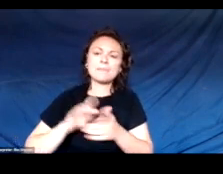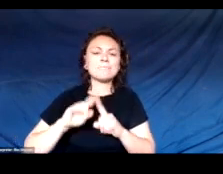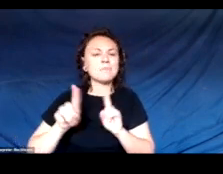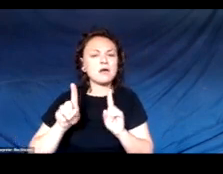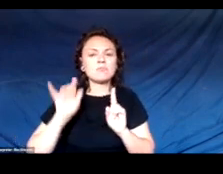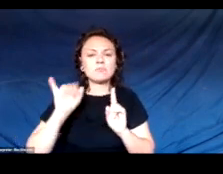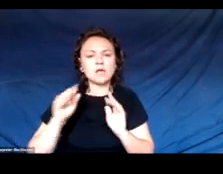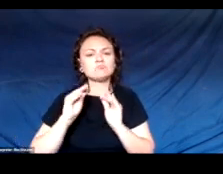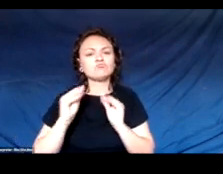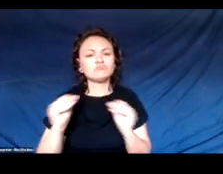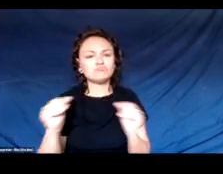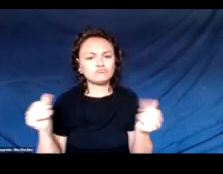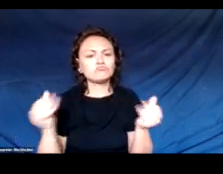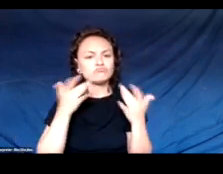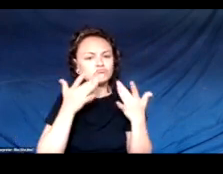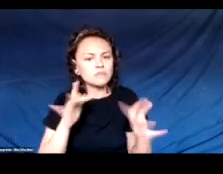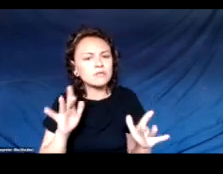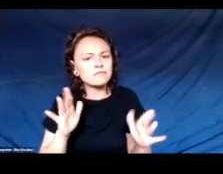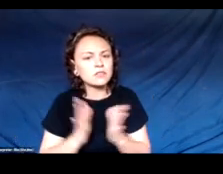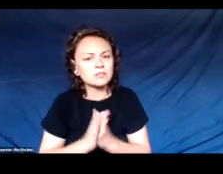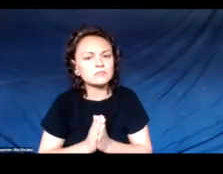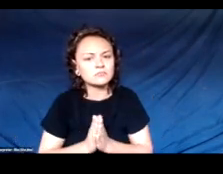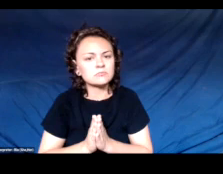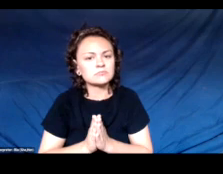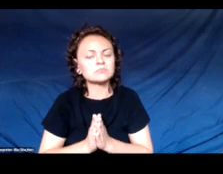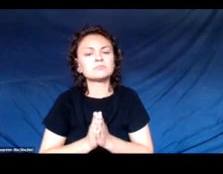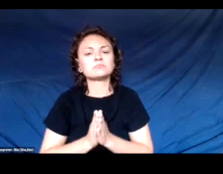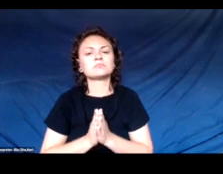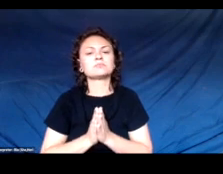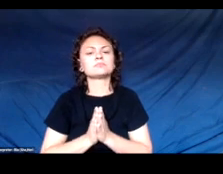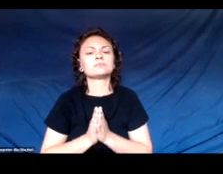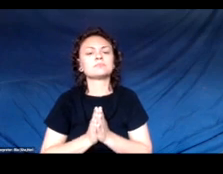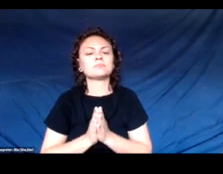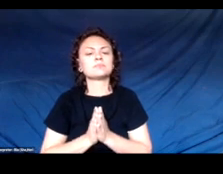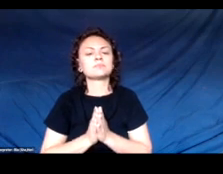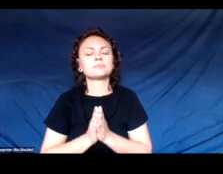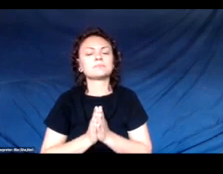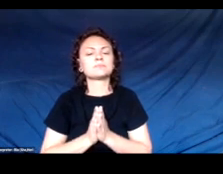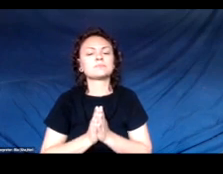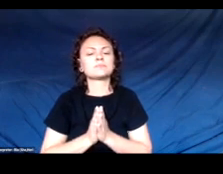So I think people are still learning,